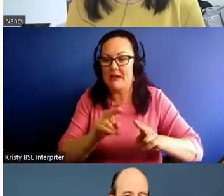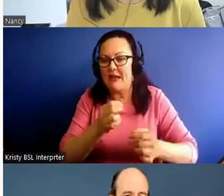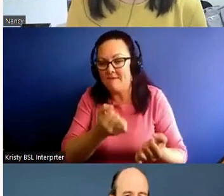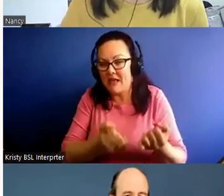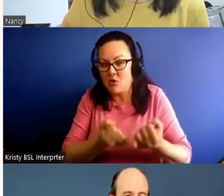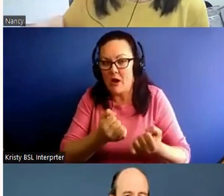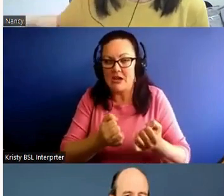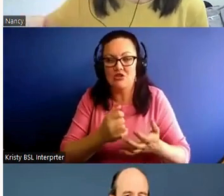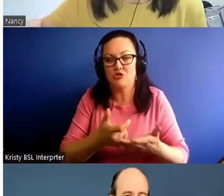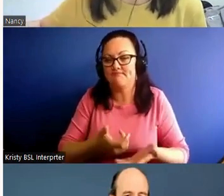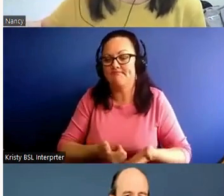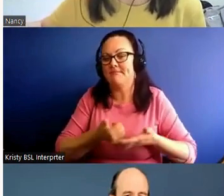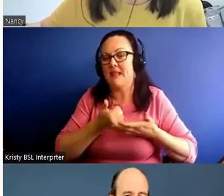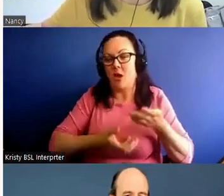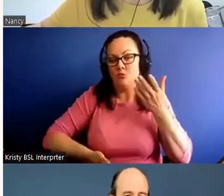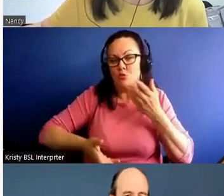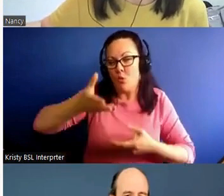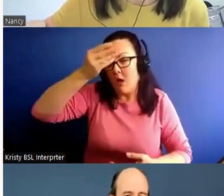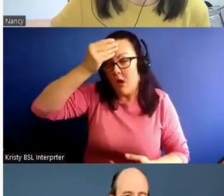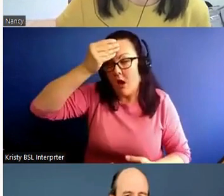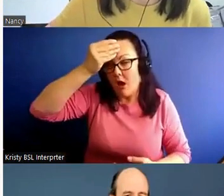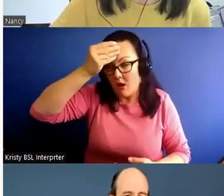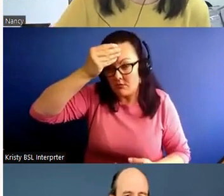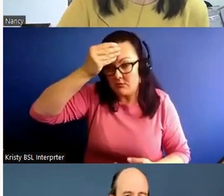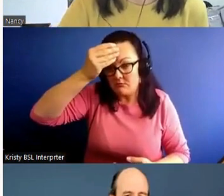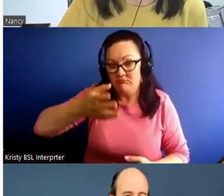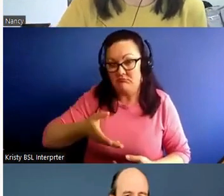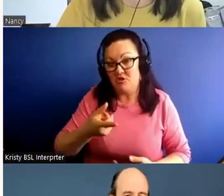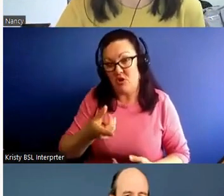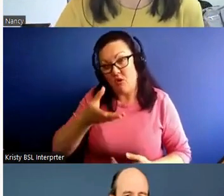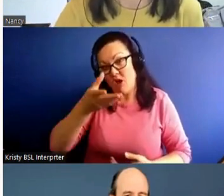so in other words to learn from monitoring evaluation results